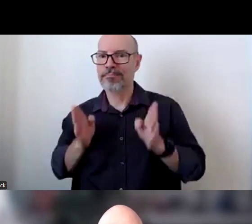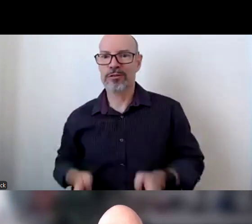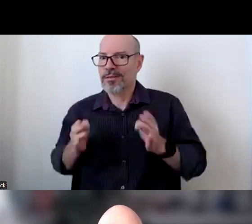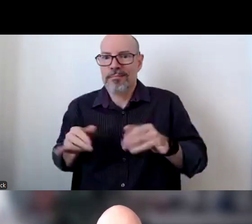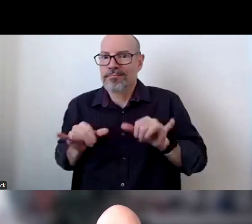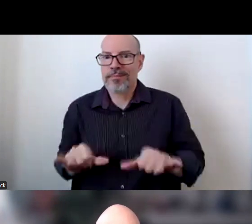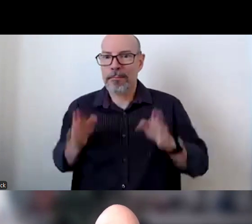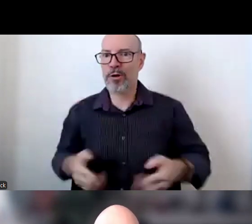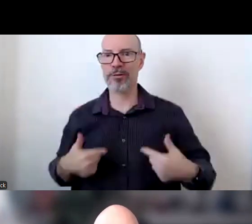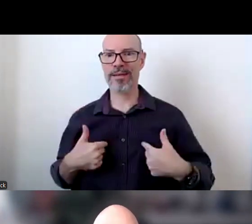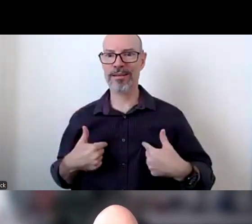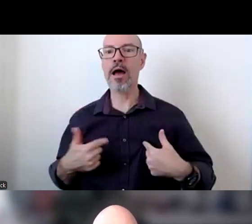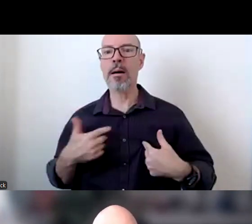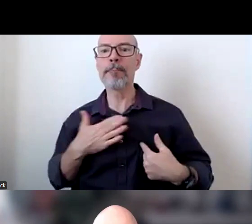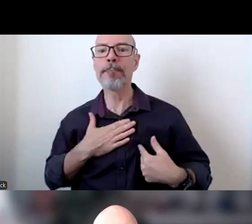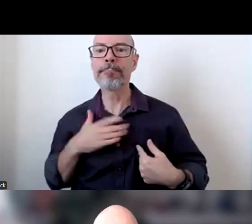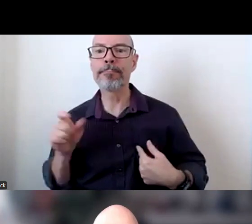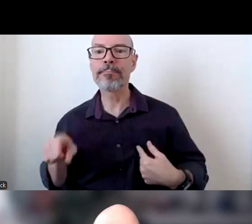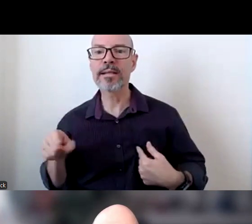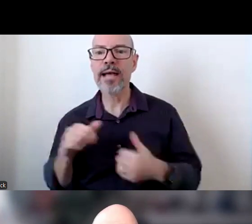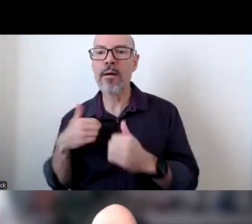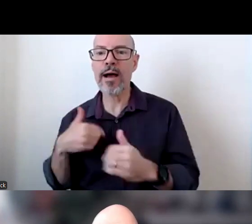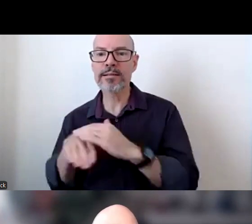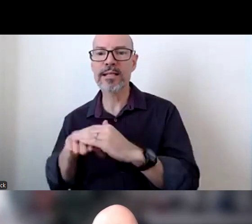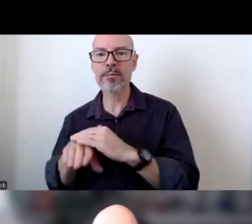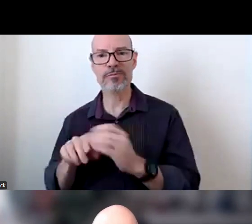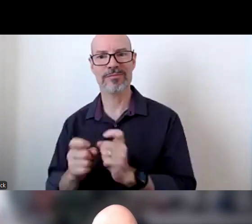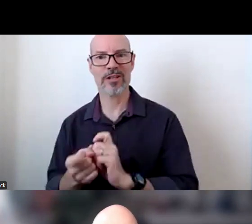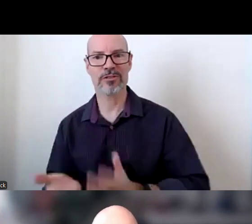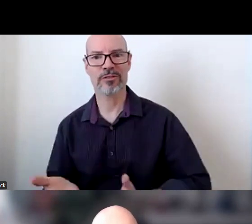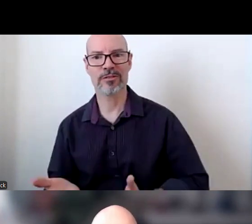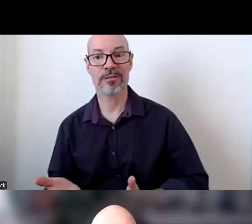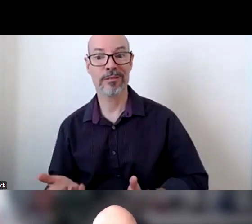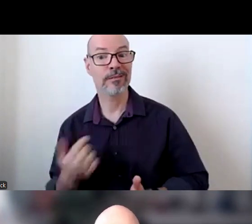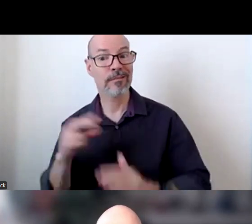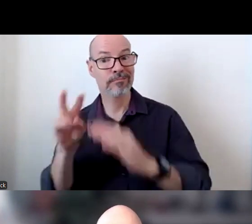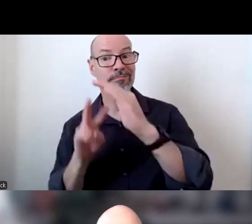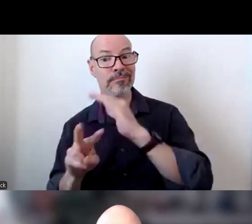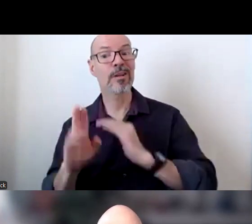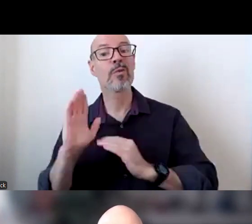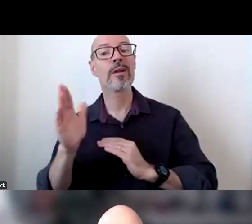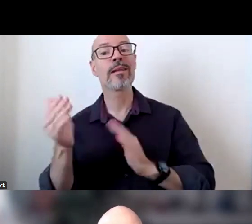the same human being , my accessibility needs have